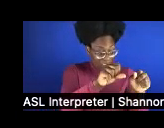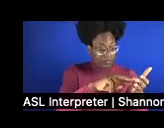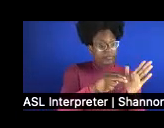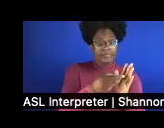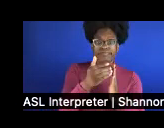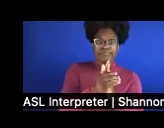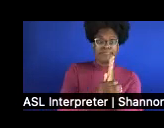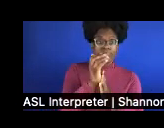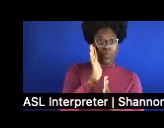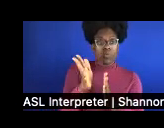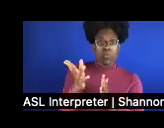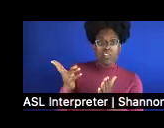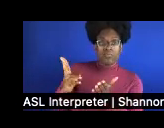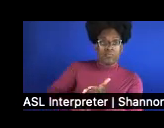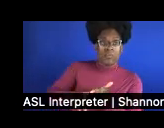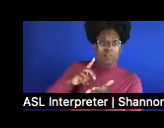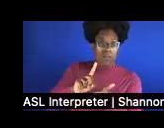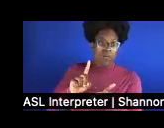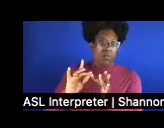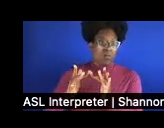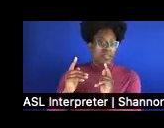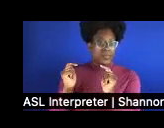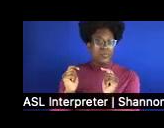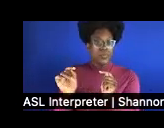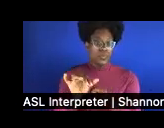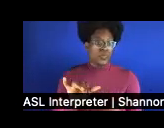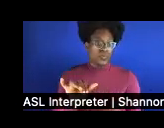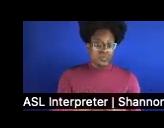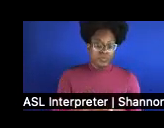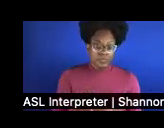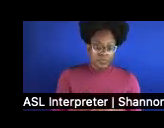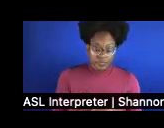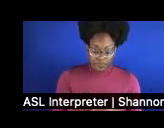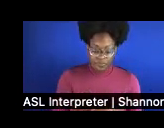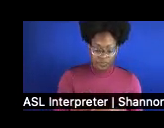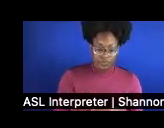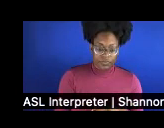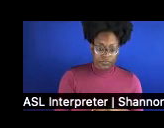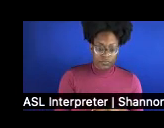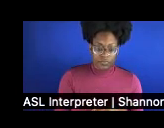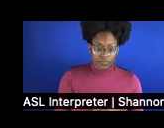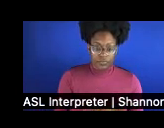[Mohsine, presenter] In terms of the role of the e-tutor, our e-tutors are qualified